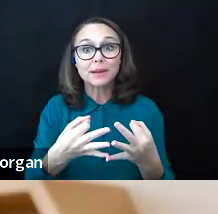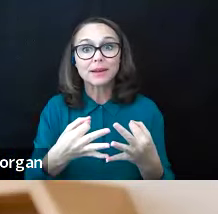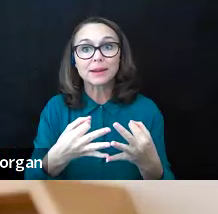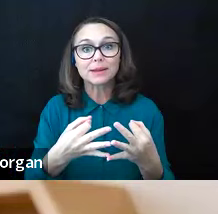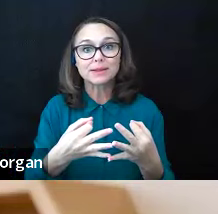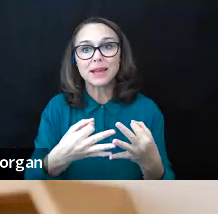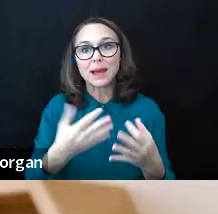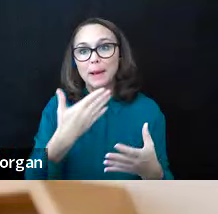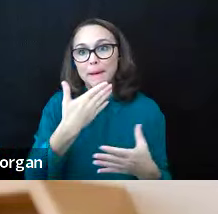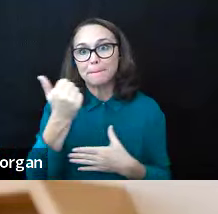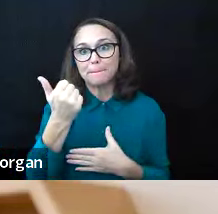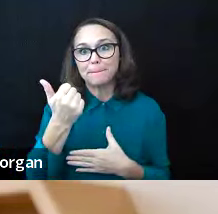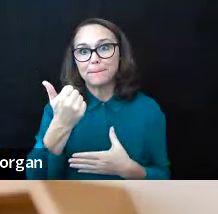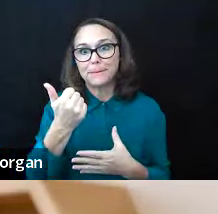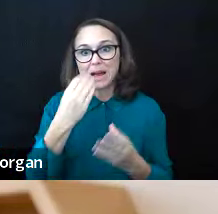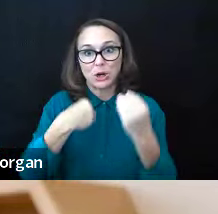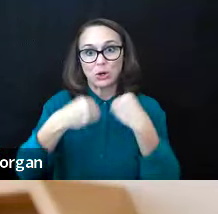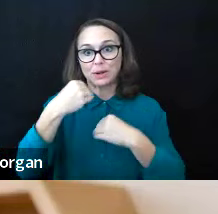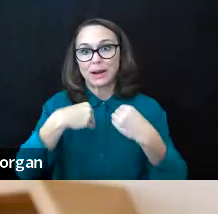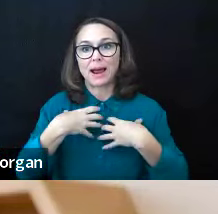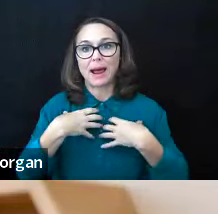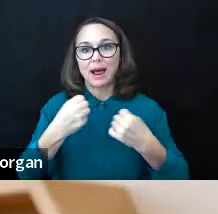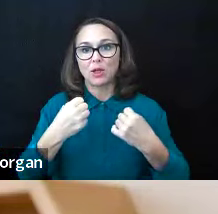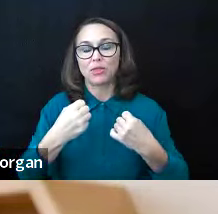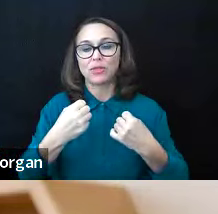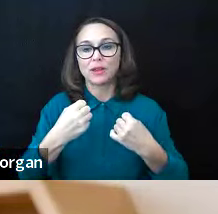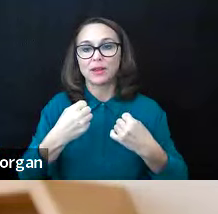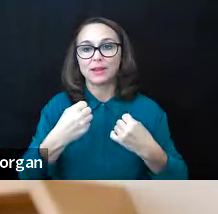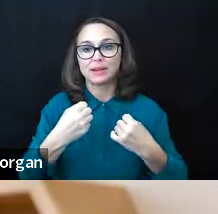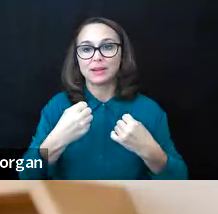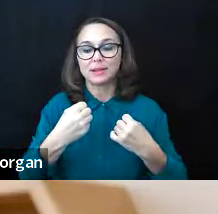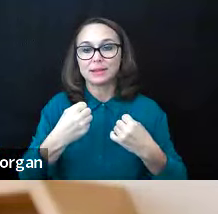like lower rates of substantiated cases of child abuse and neglect, and fewer out